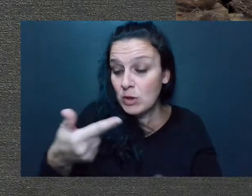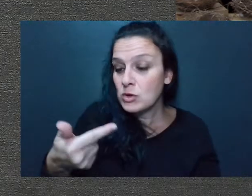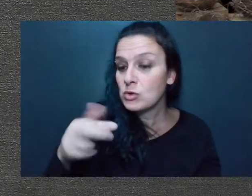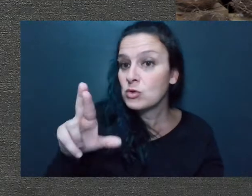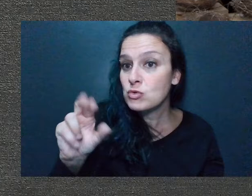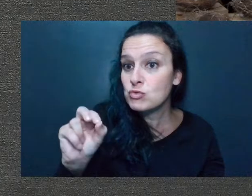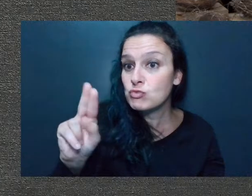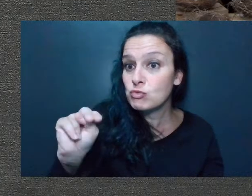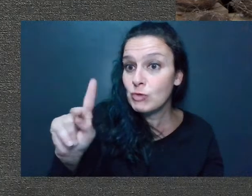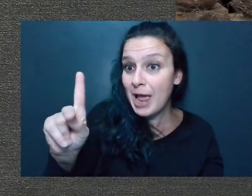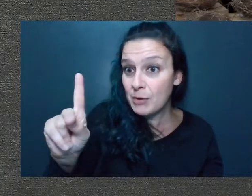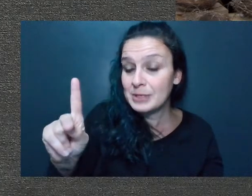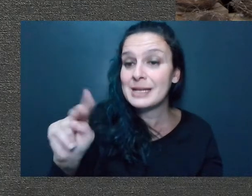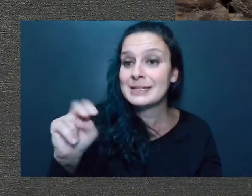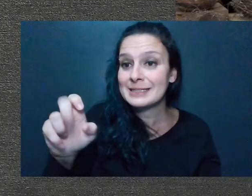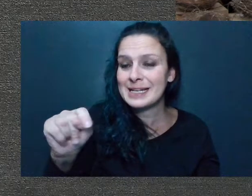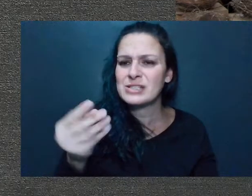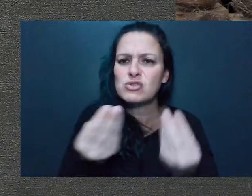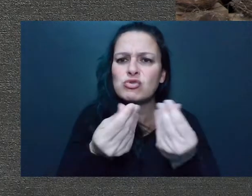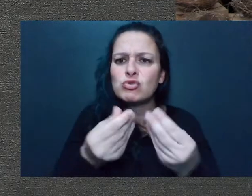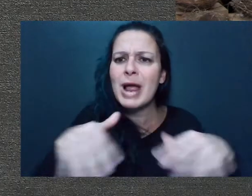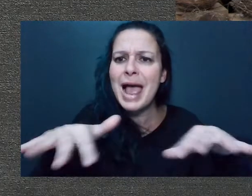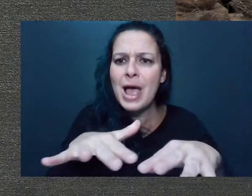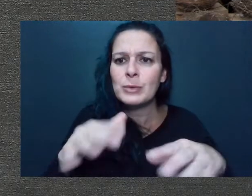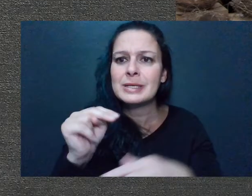Some nest are not in trees, they're on the ground.